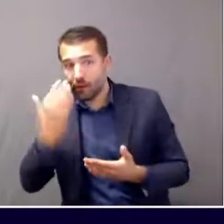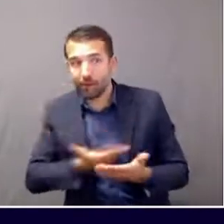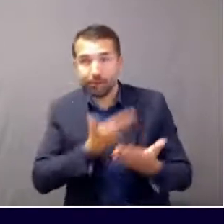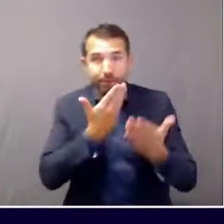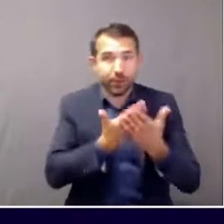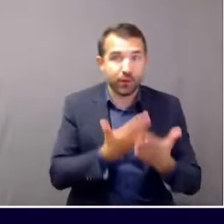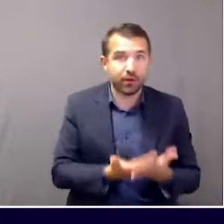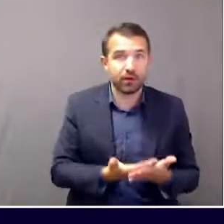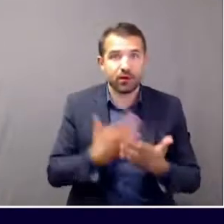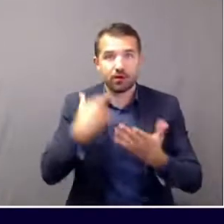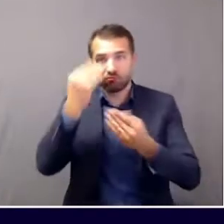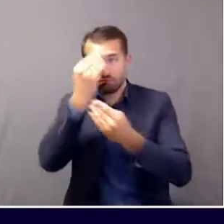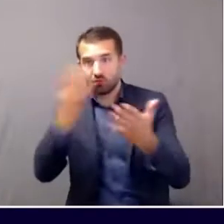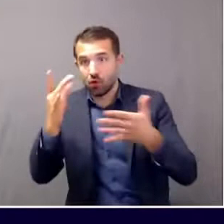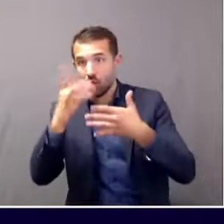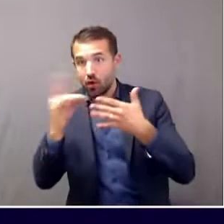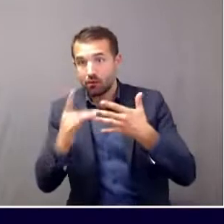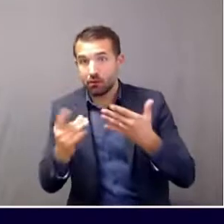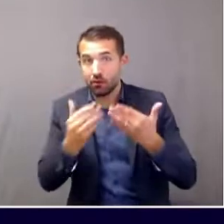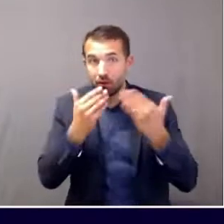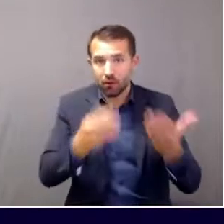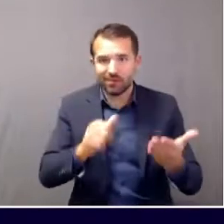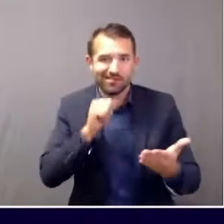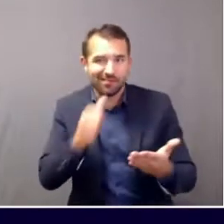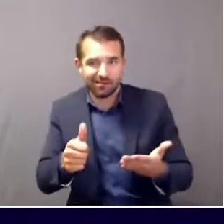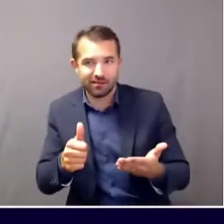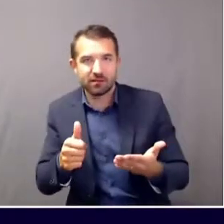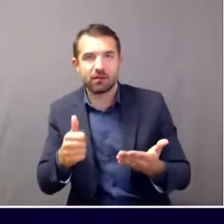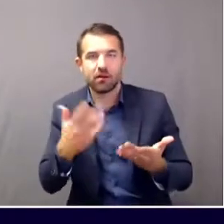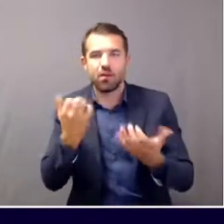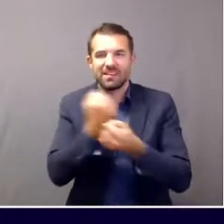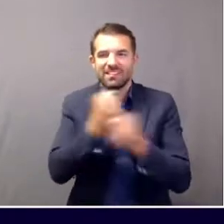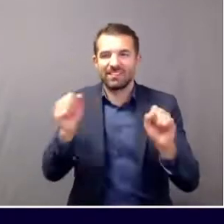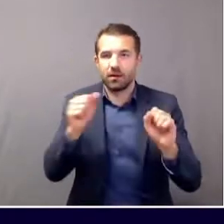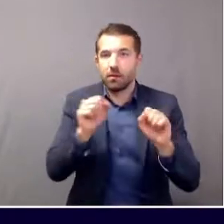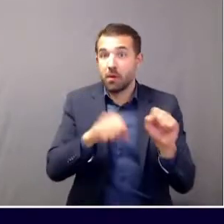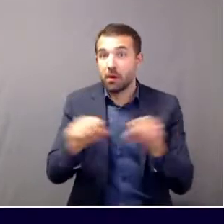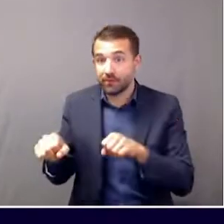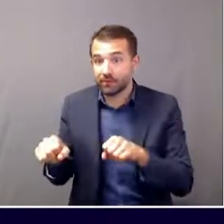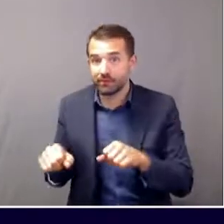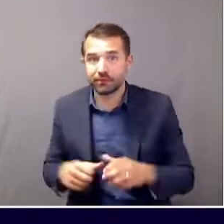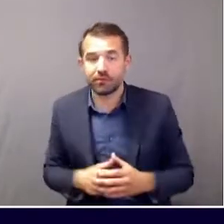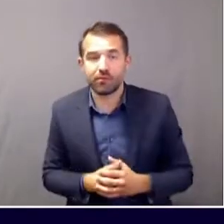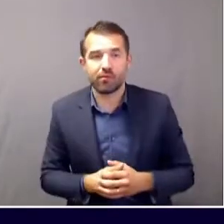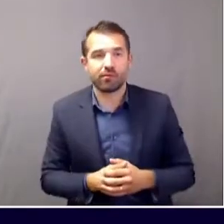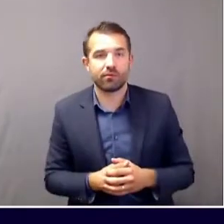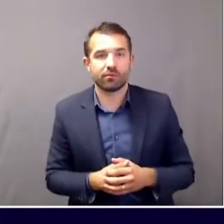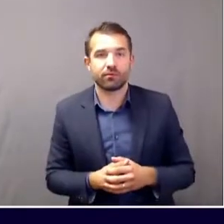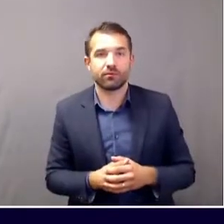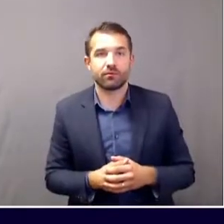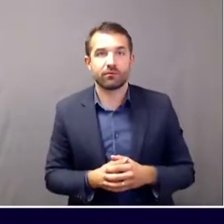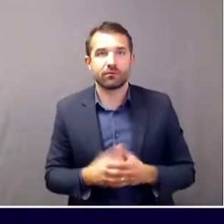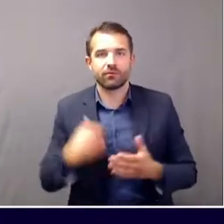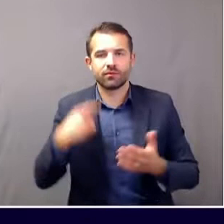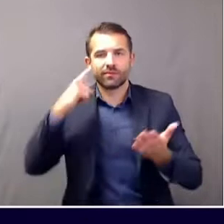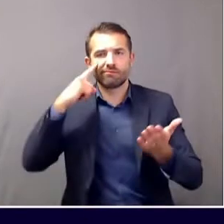now in terms of the the the specifics around contact tracing